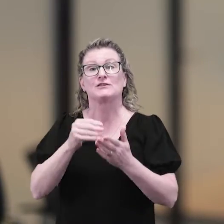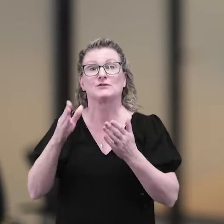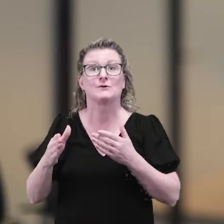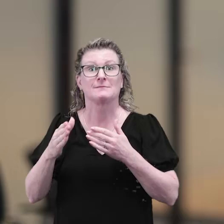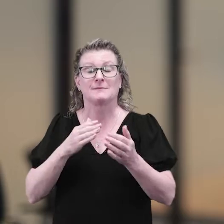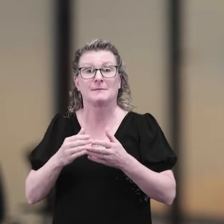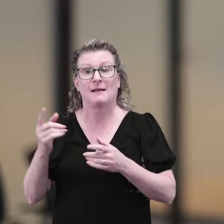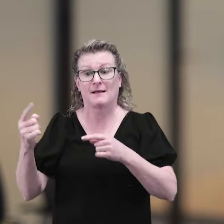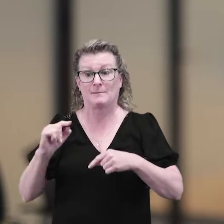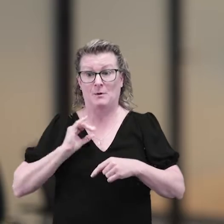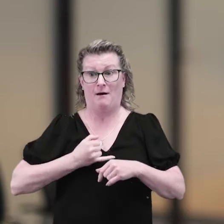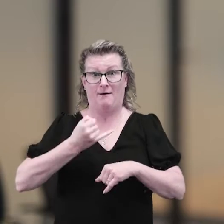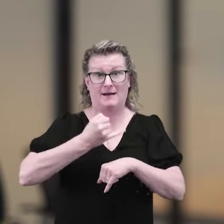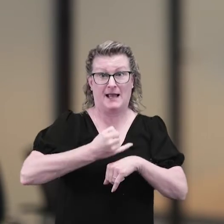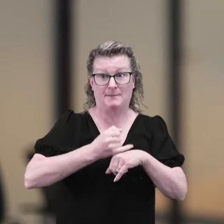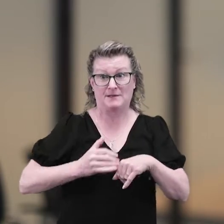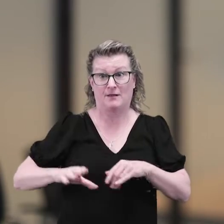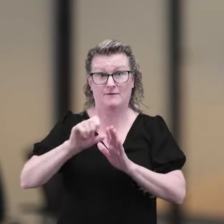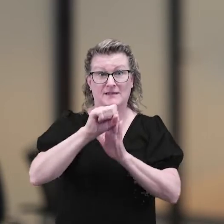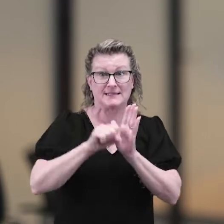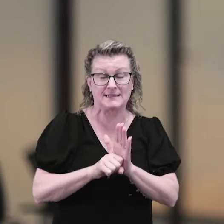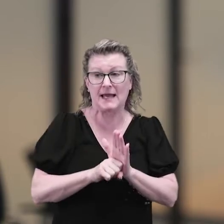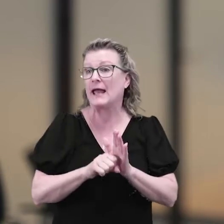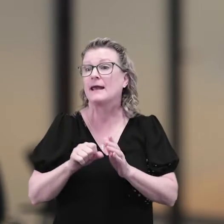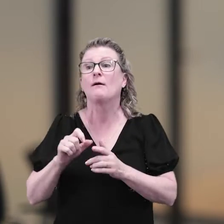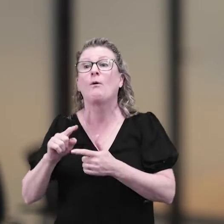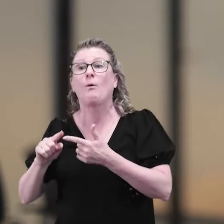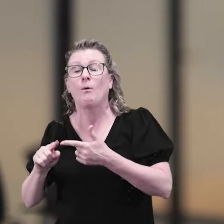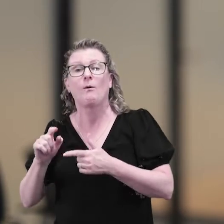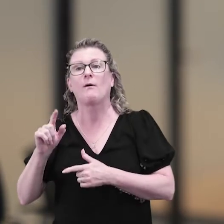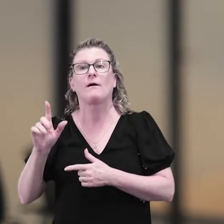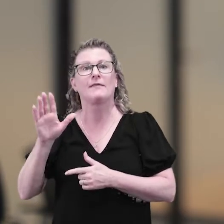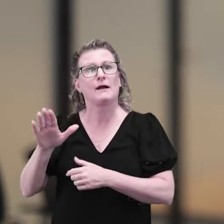attend school at USDB locations throughout the state, or in the